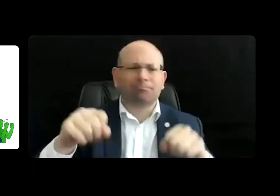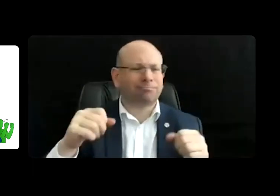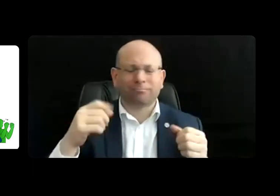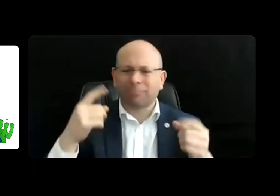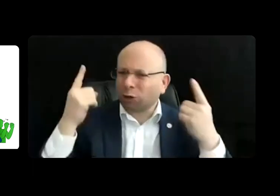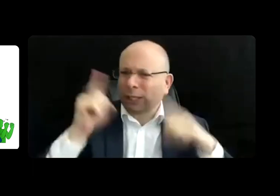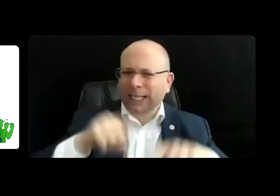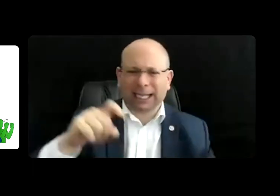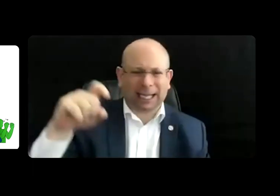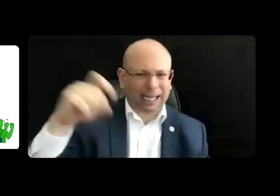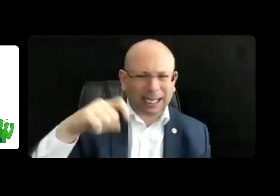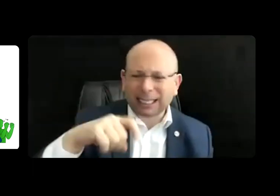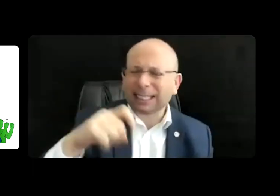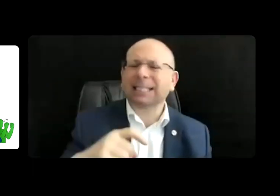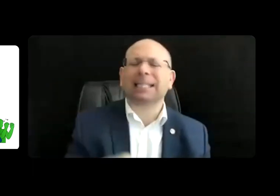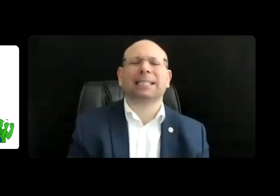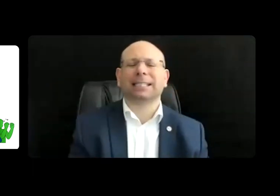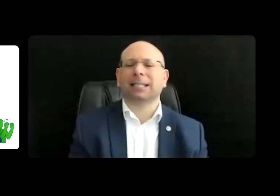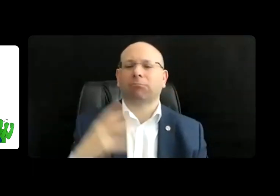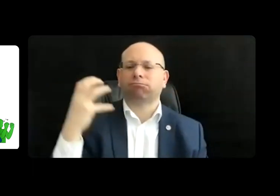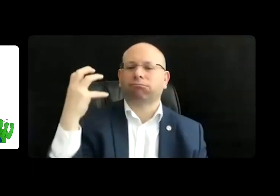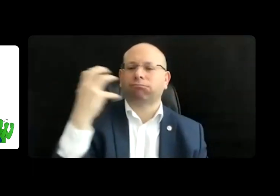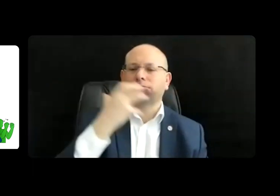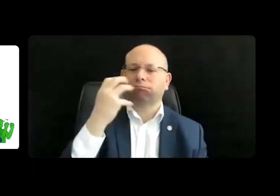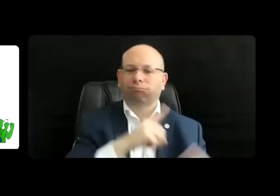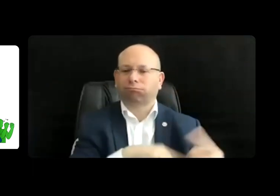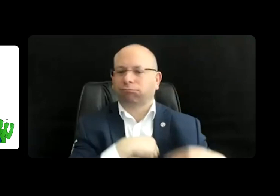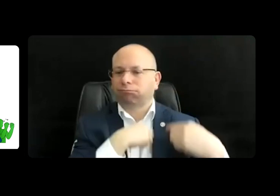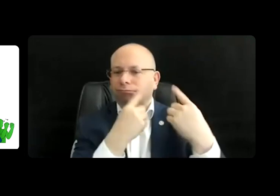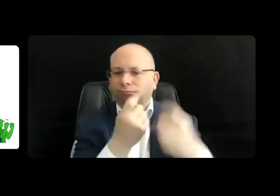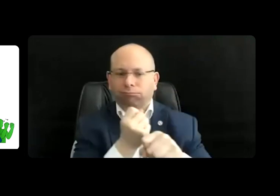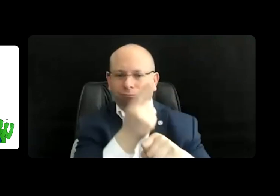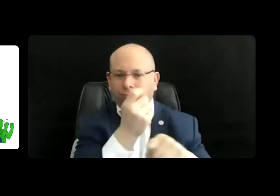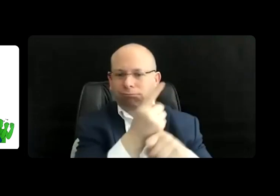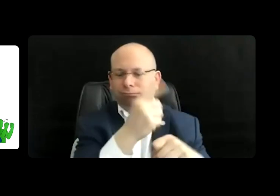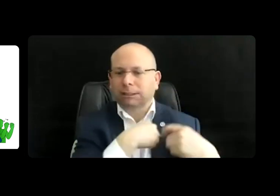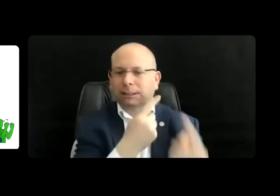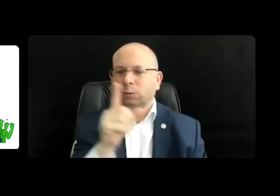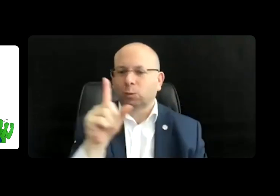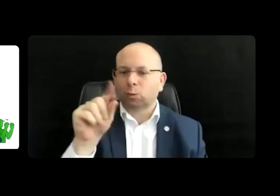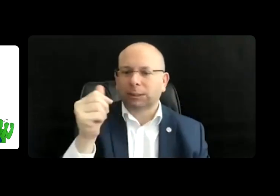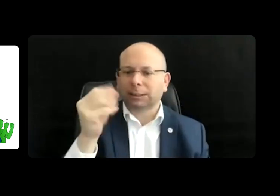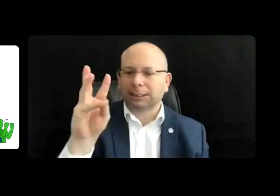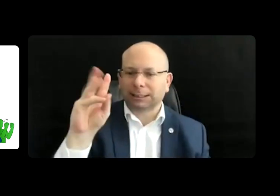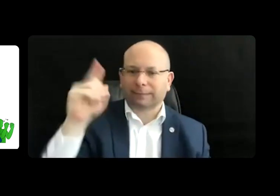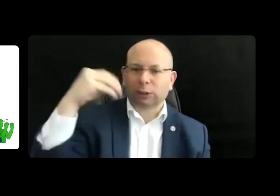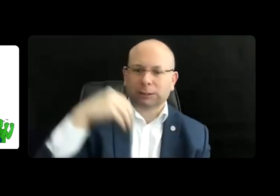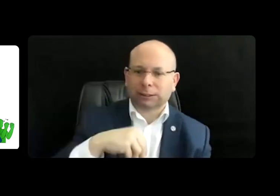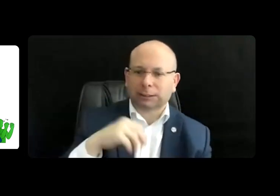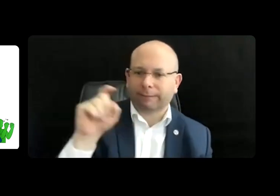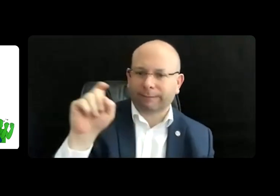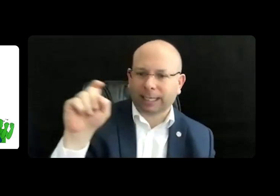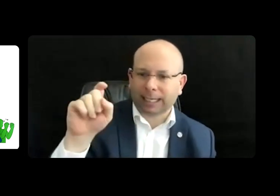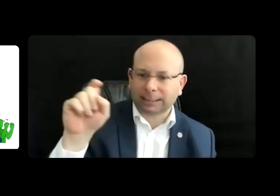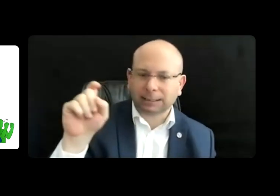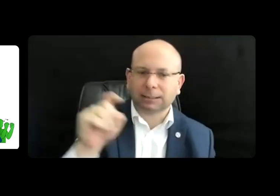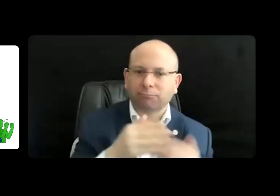Well, that suggestion had our full support. We were fully in agreement with the concept, and it has been remarkable.